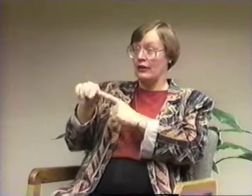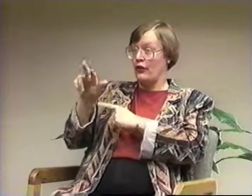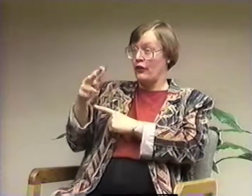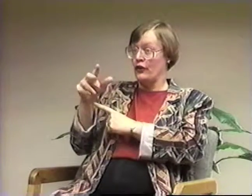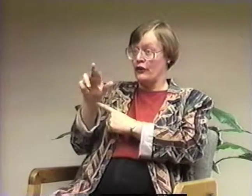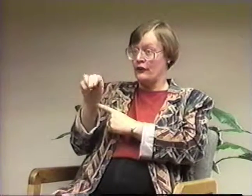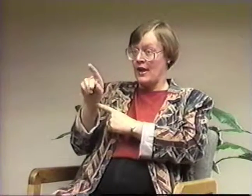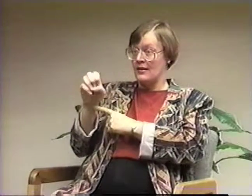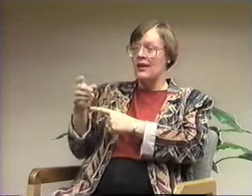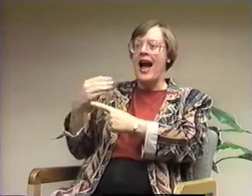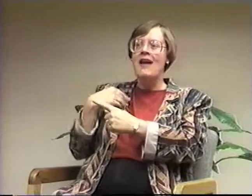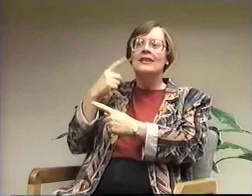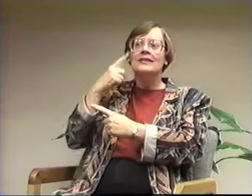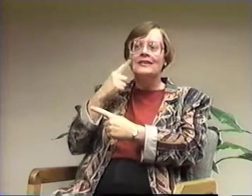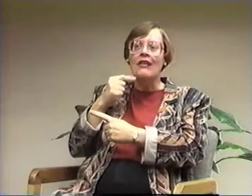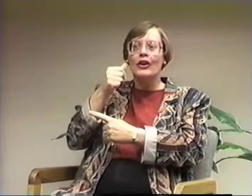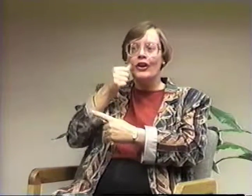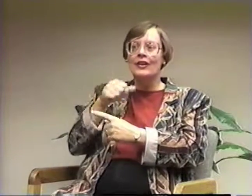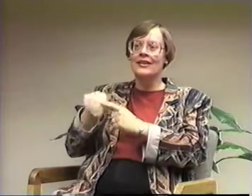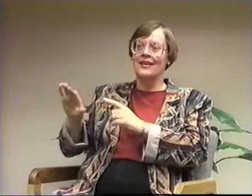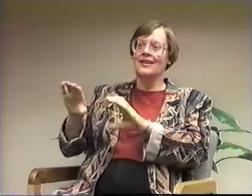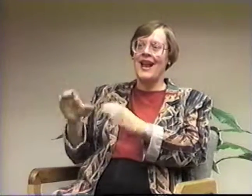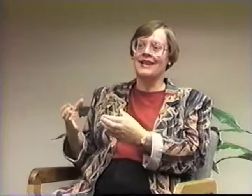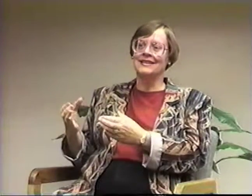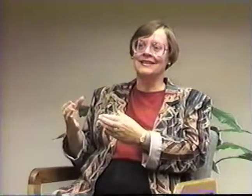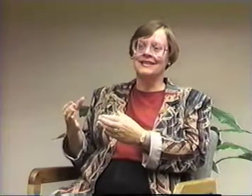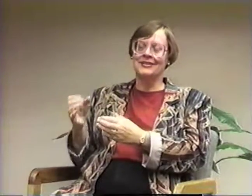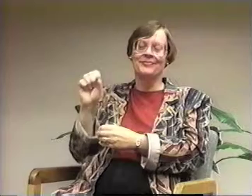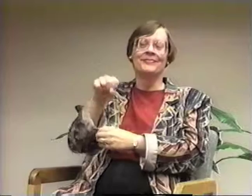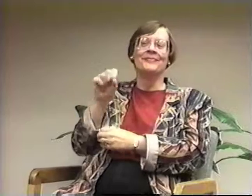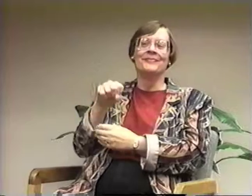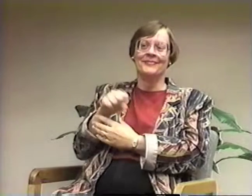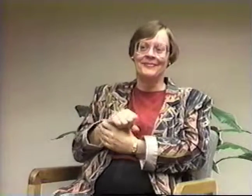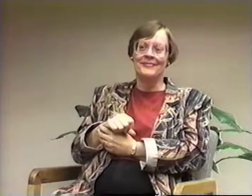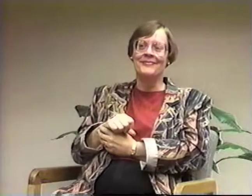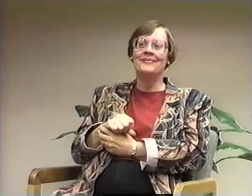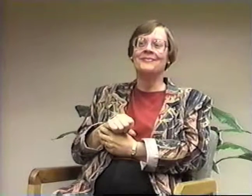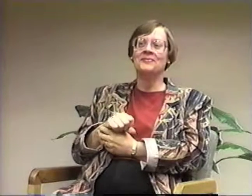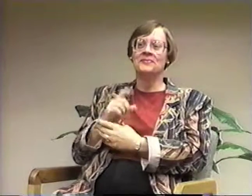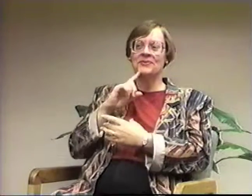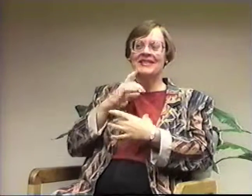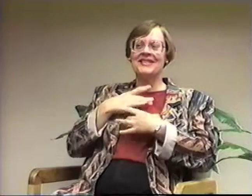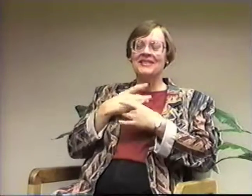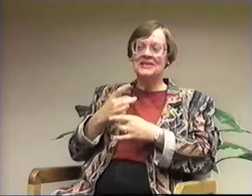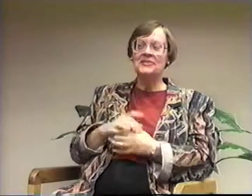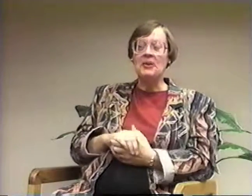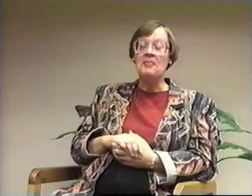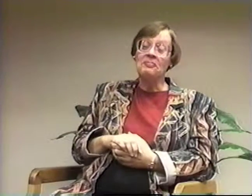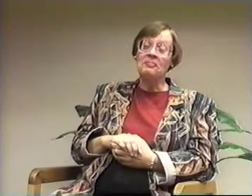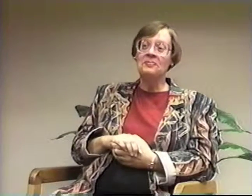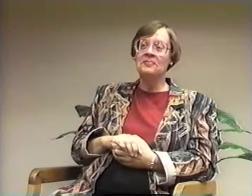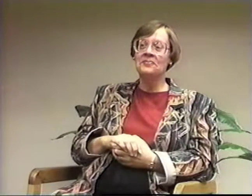when he was in third grade, he had a Deaf girl in his class. It was really interesting.